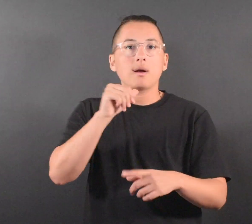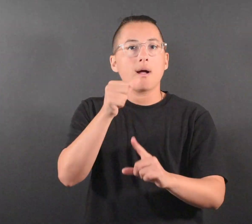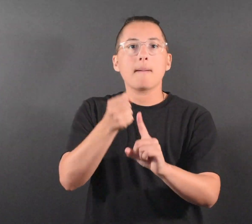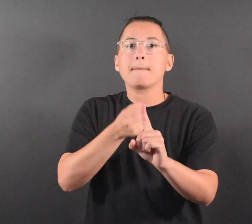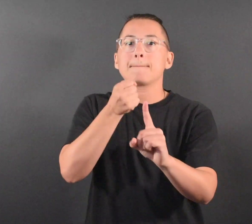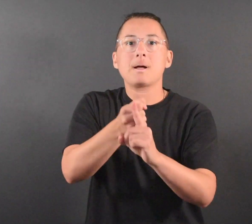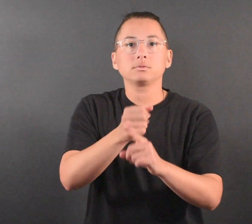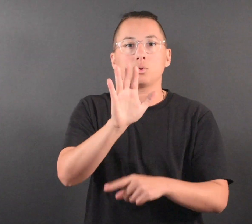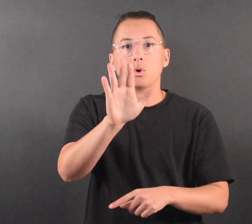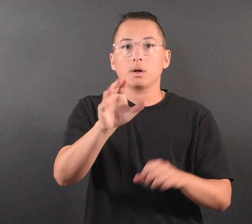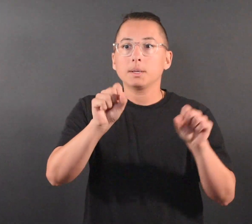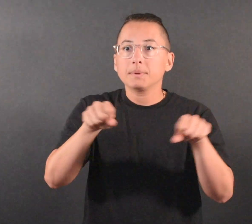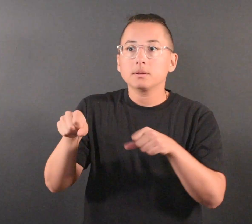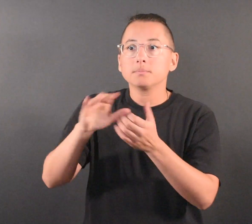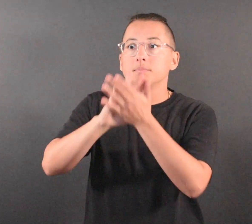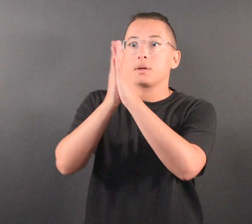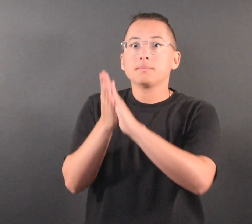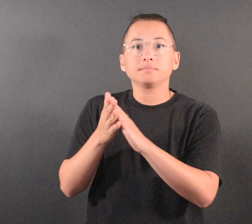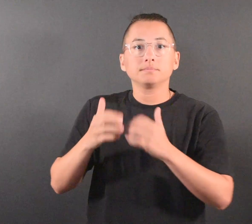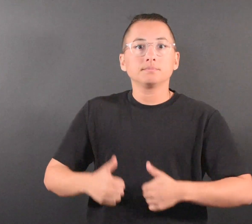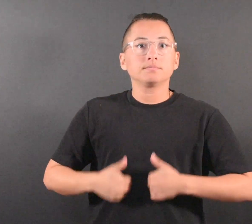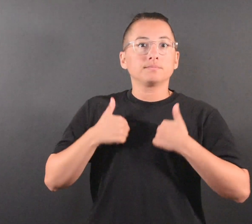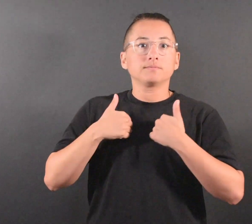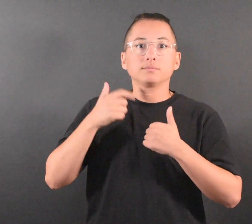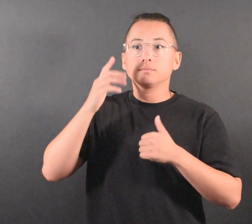and it will not impact your ability to become a permanent resident.